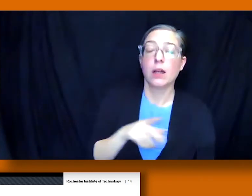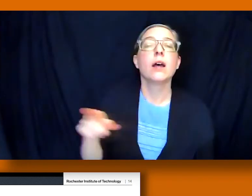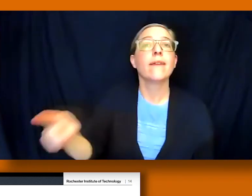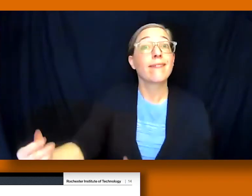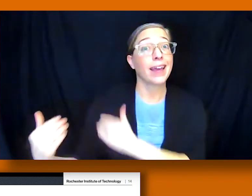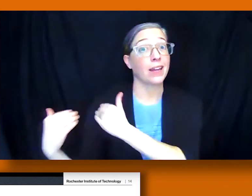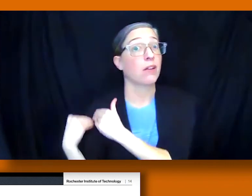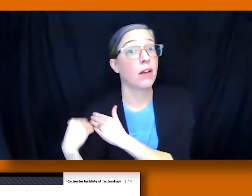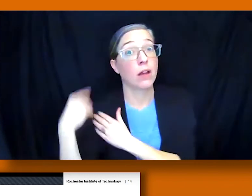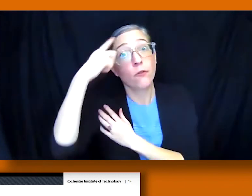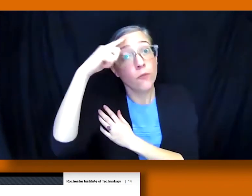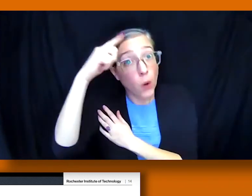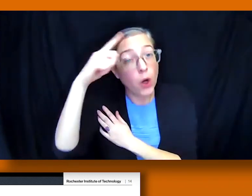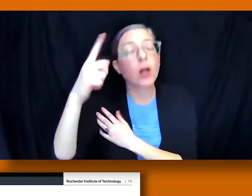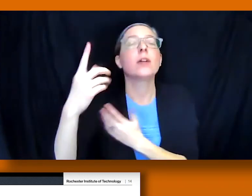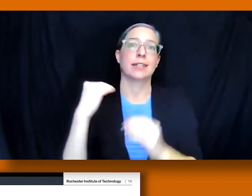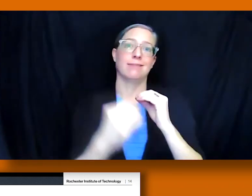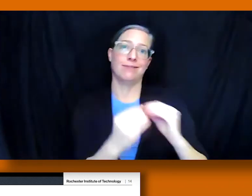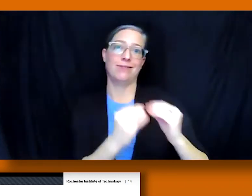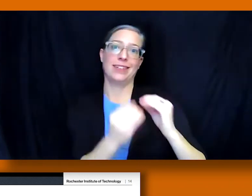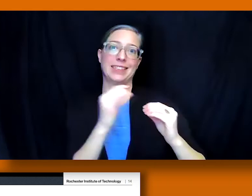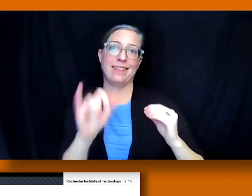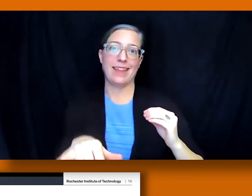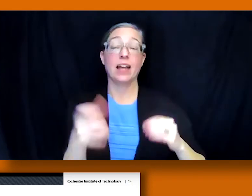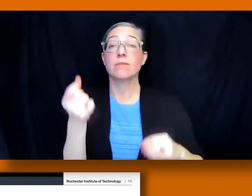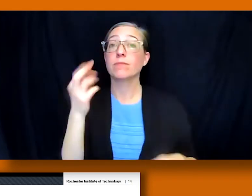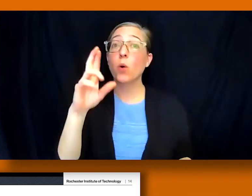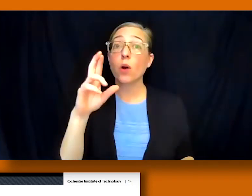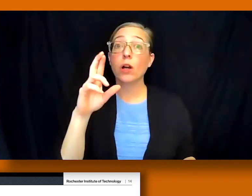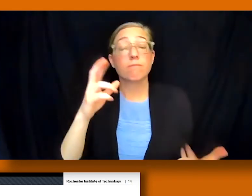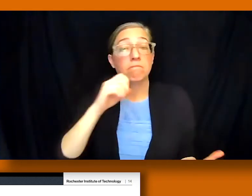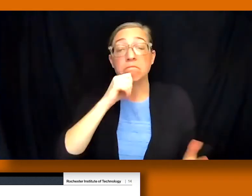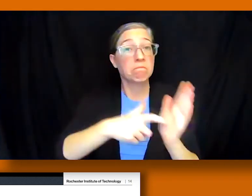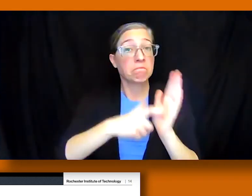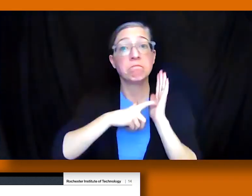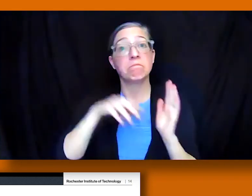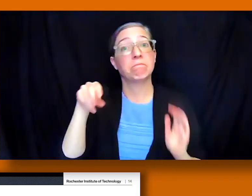or they risk nonpayment for their goods by RIT.